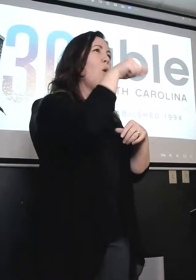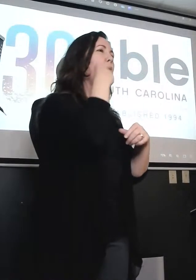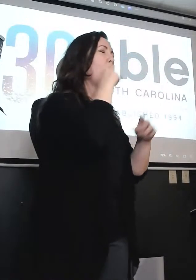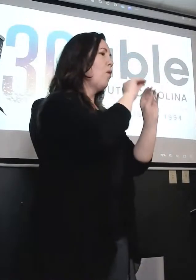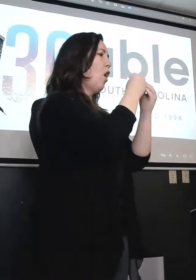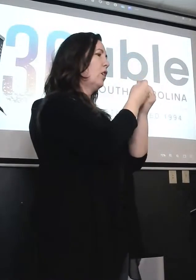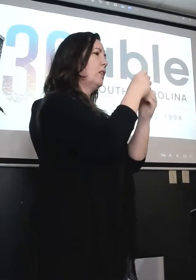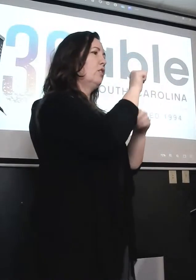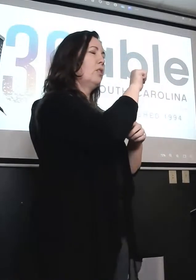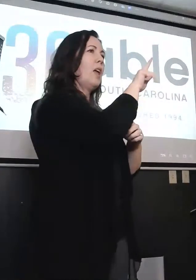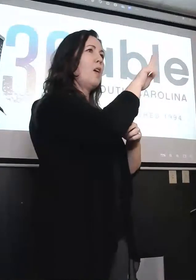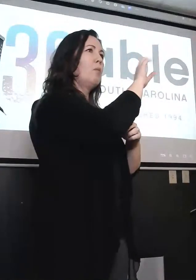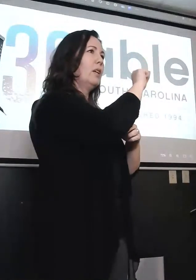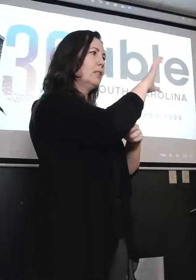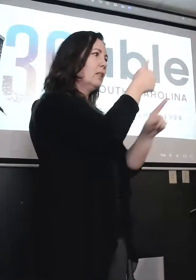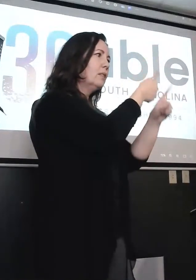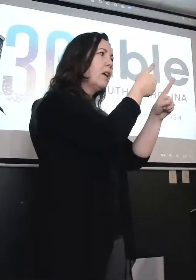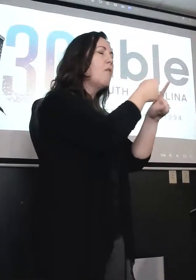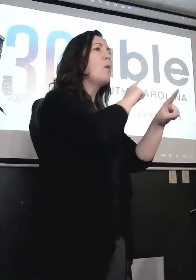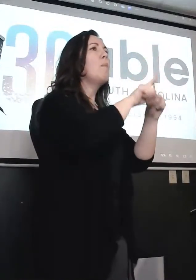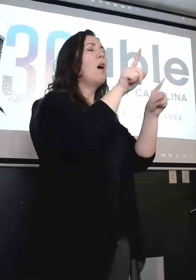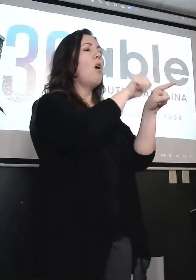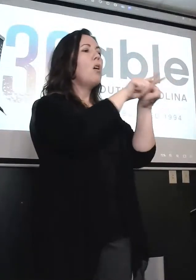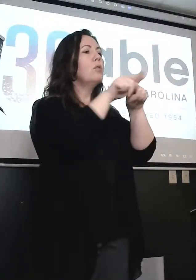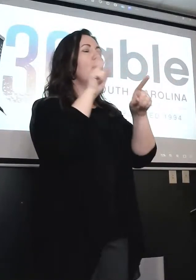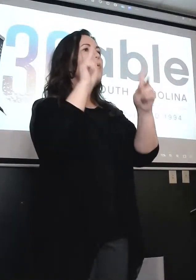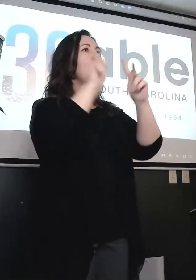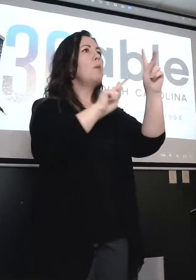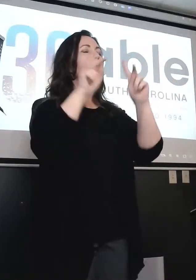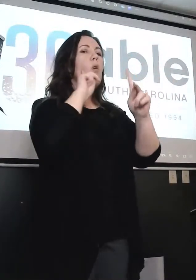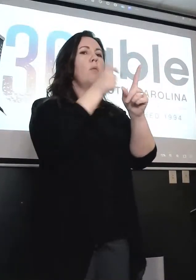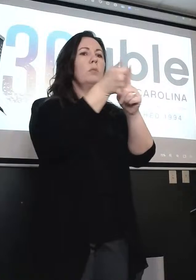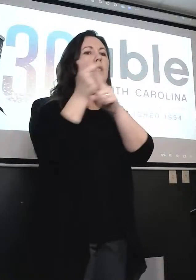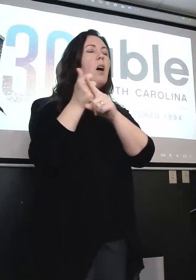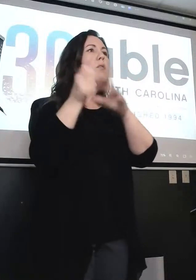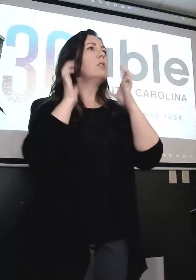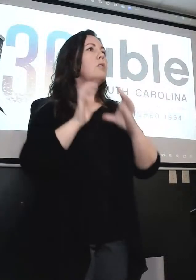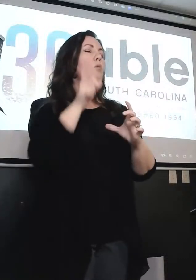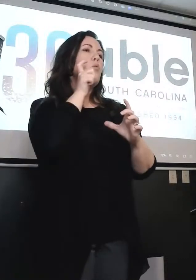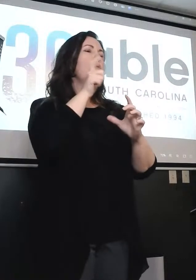it's to the de dedicated people our staff and our consumers who truly represent us